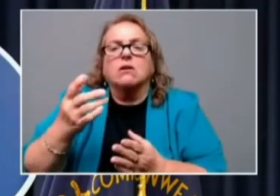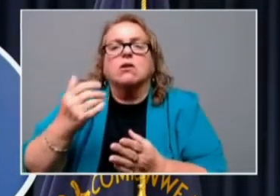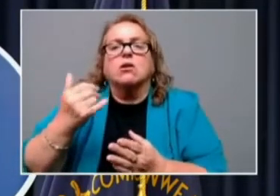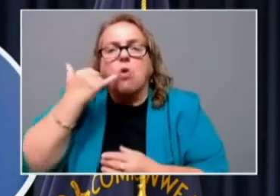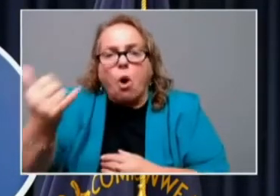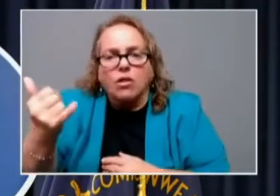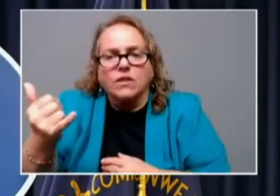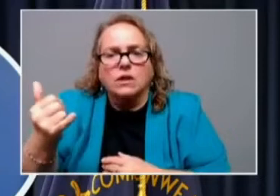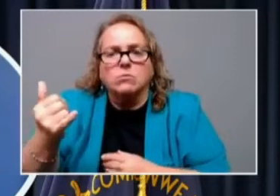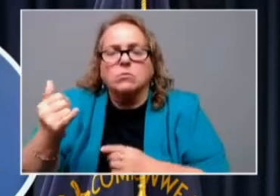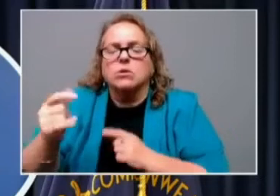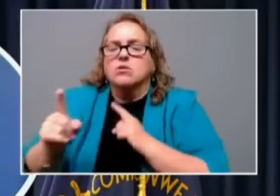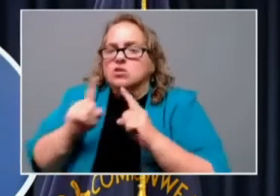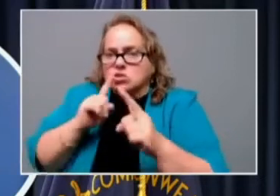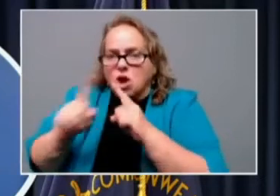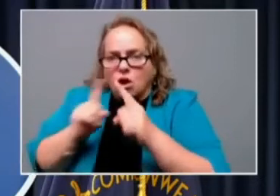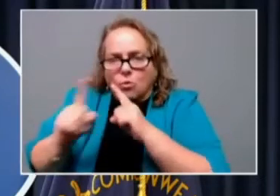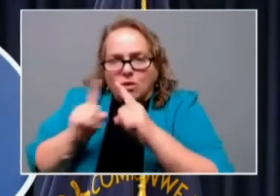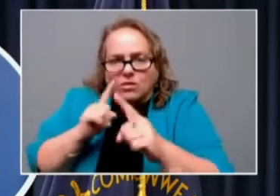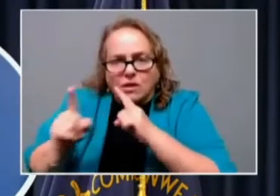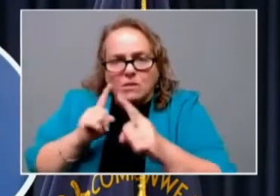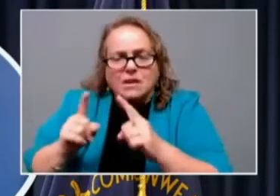protected and us move and pass this